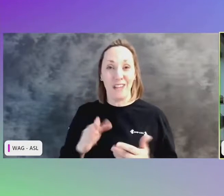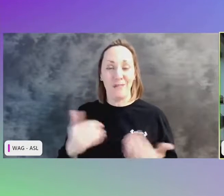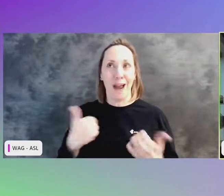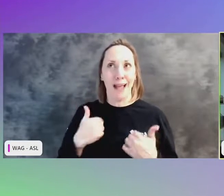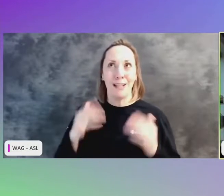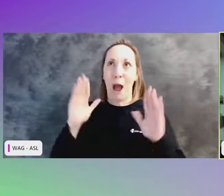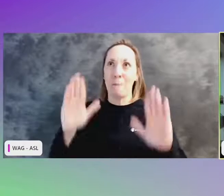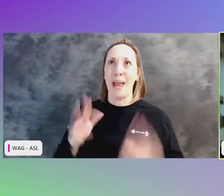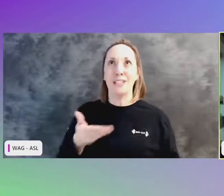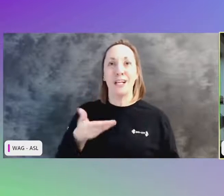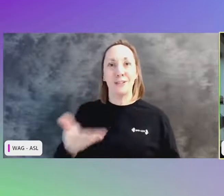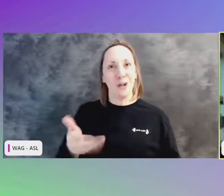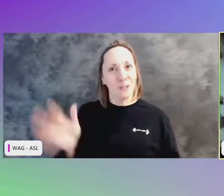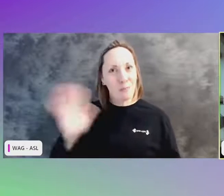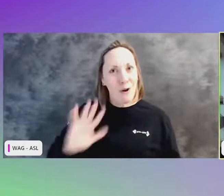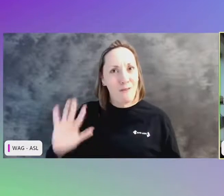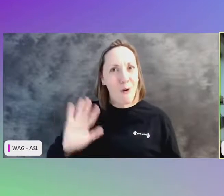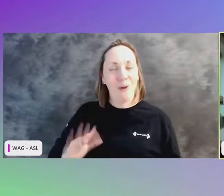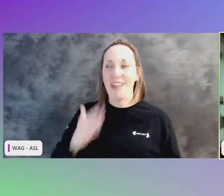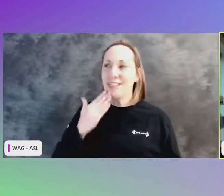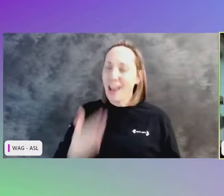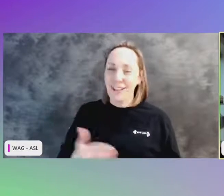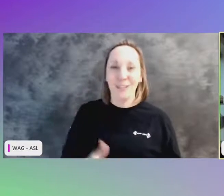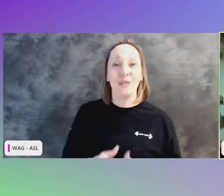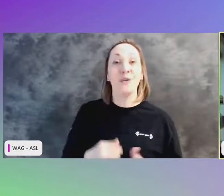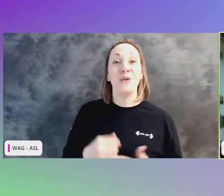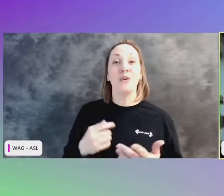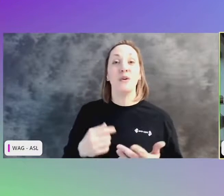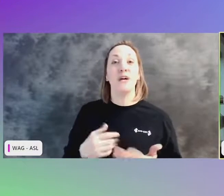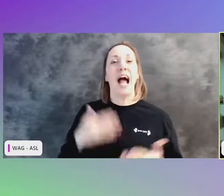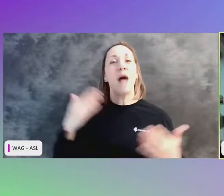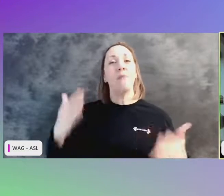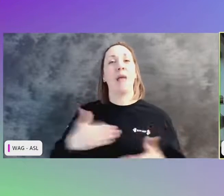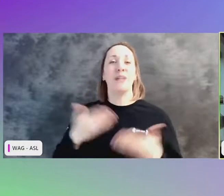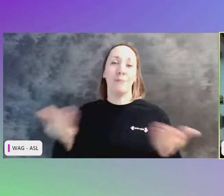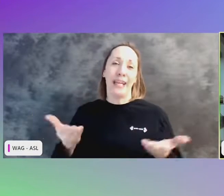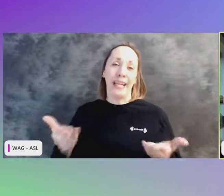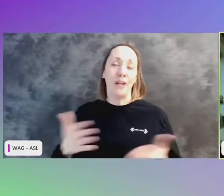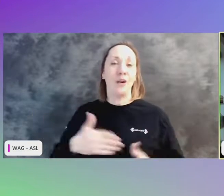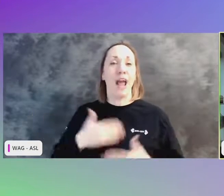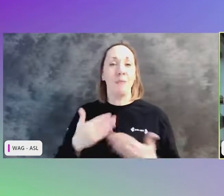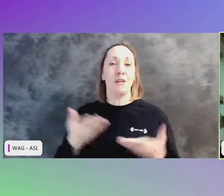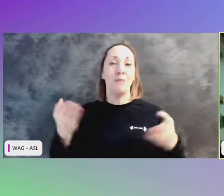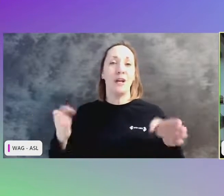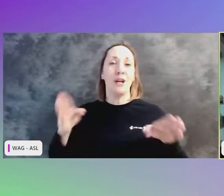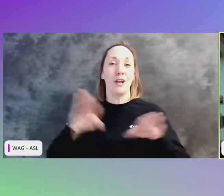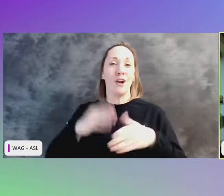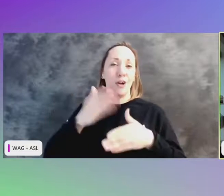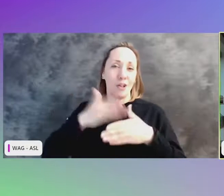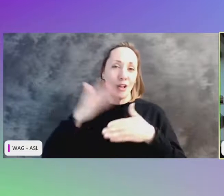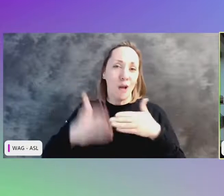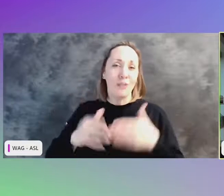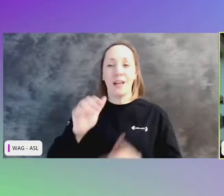Thank you. Hello everyone. I am pretty sure that I have never had such an amazing introduction before. Thank you